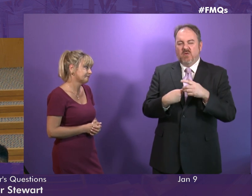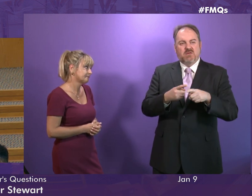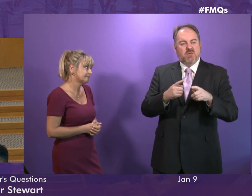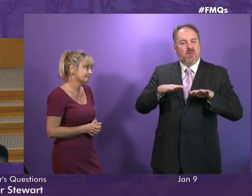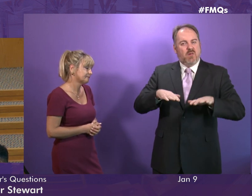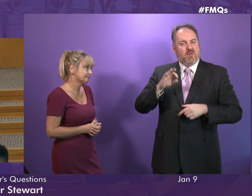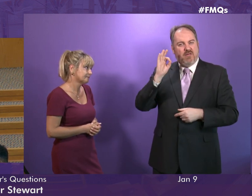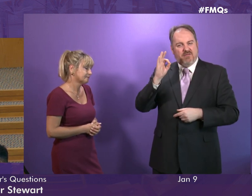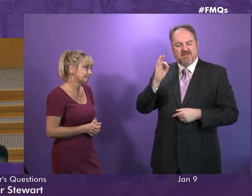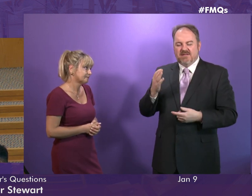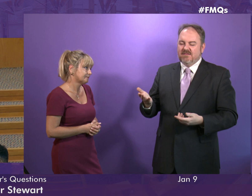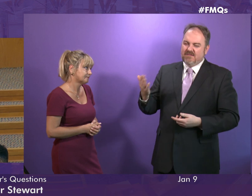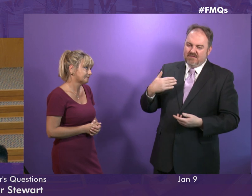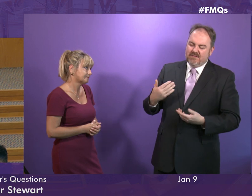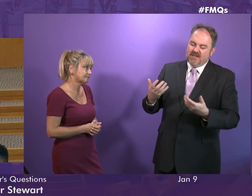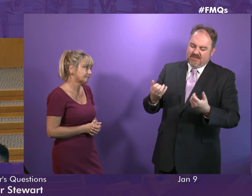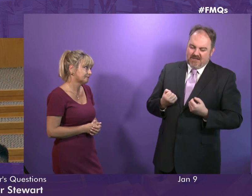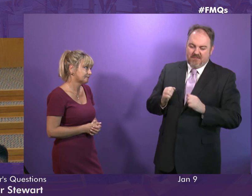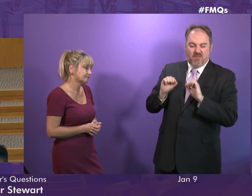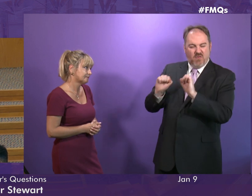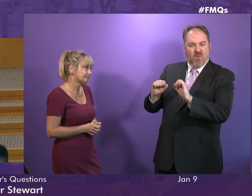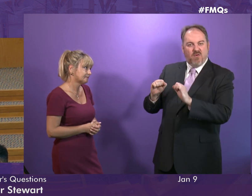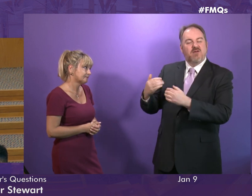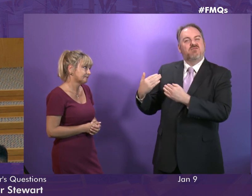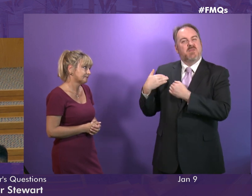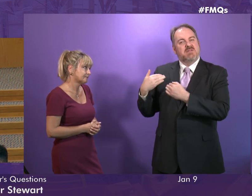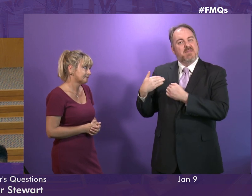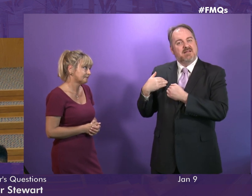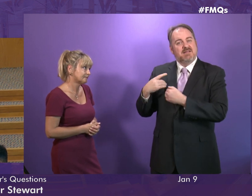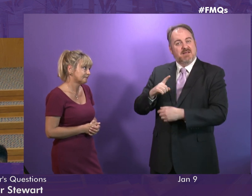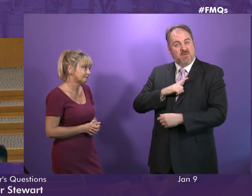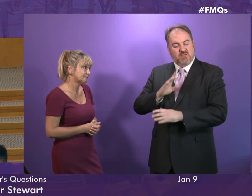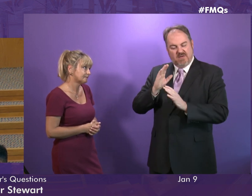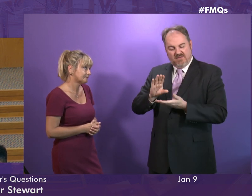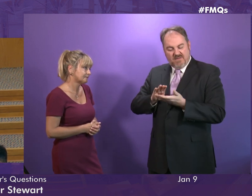When will the First Minister take responsibility and provide councils with the necessary funds,